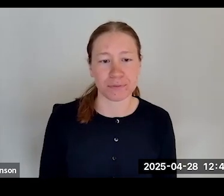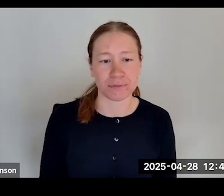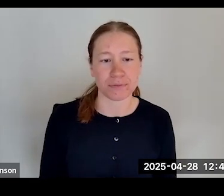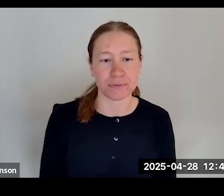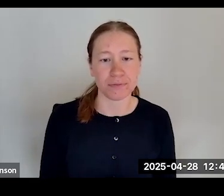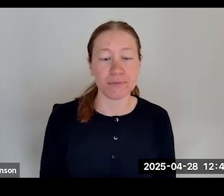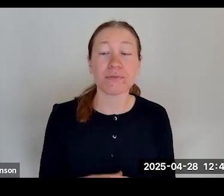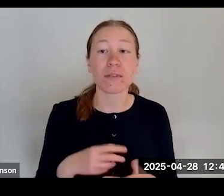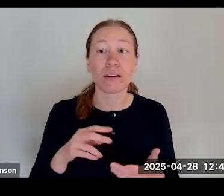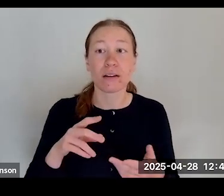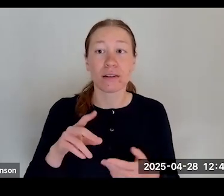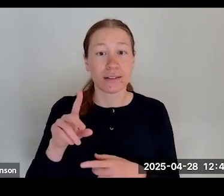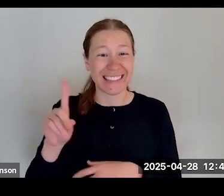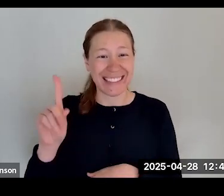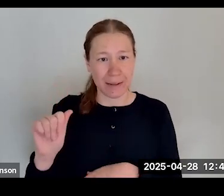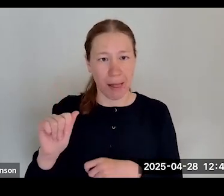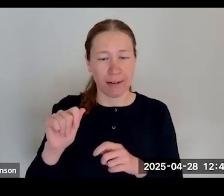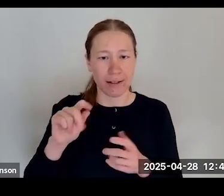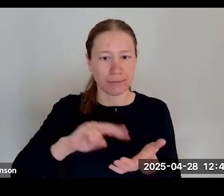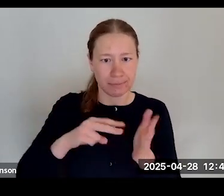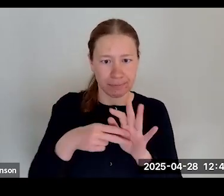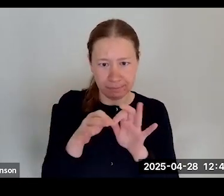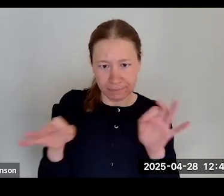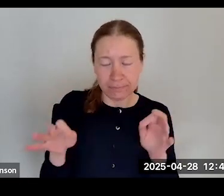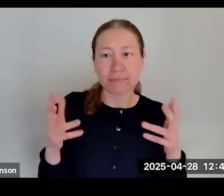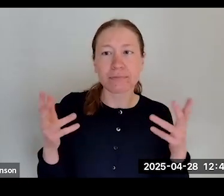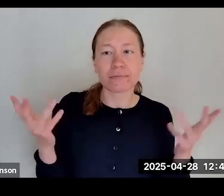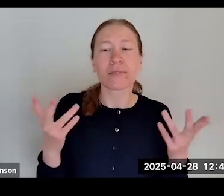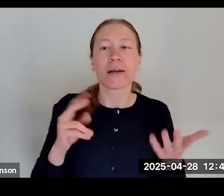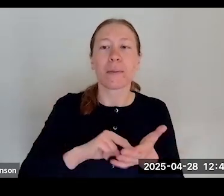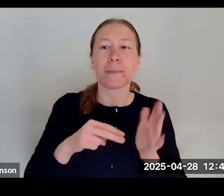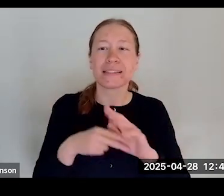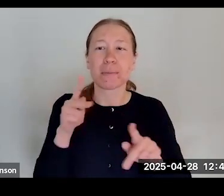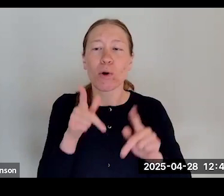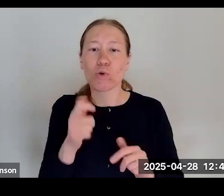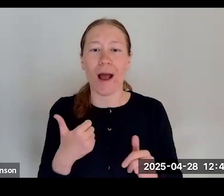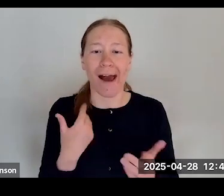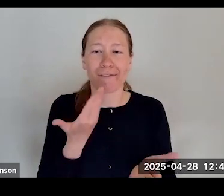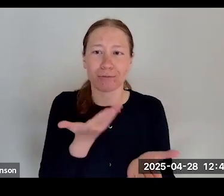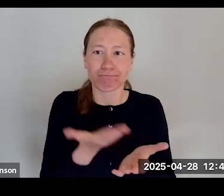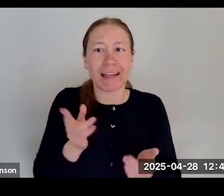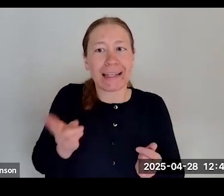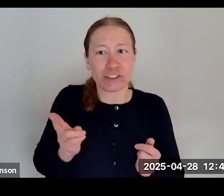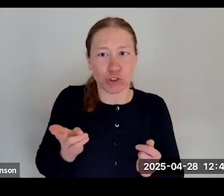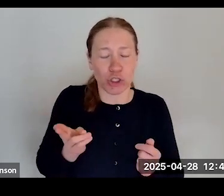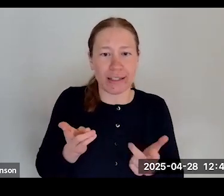The definition of disability also includes people who have a record of such an impairment, even if they don't currently have a disability.